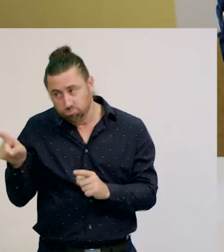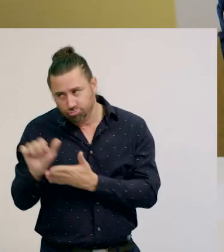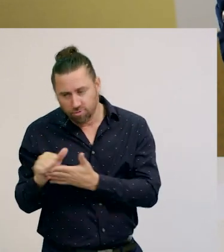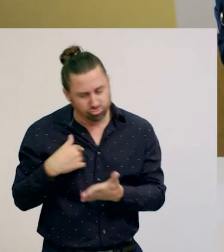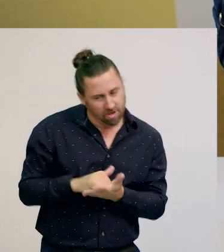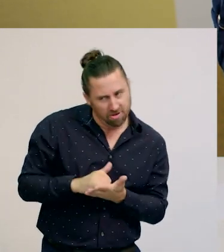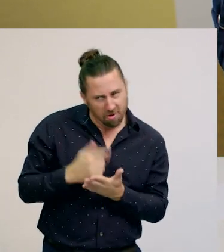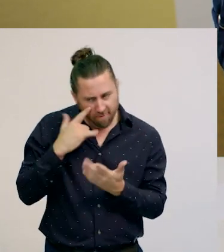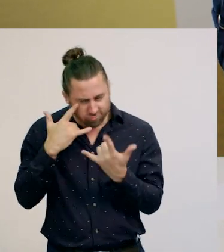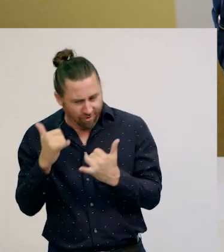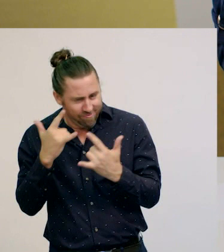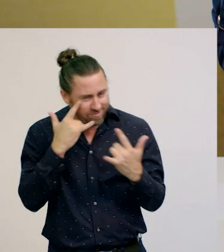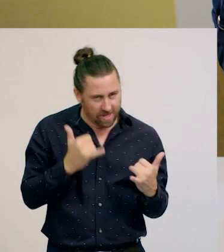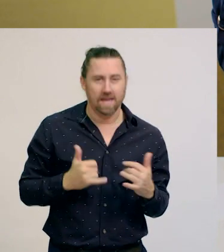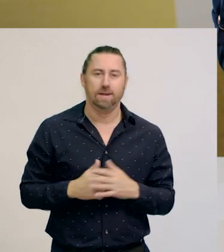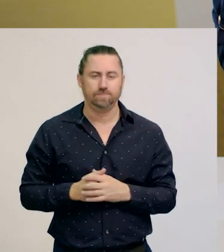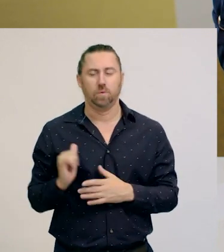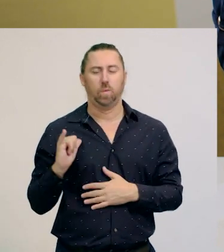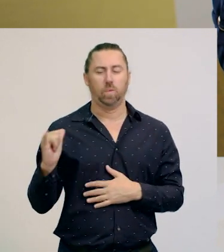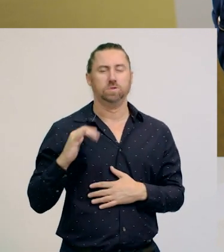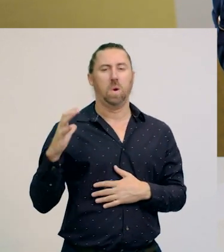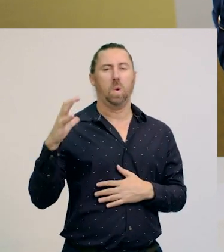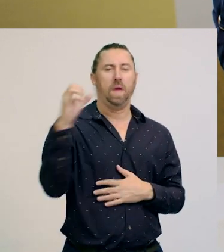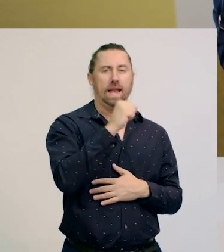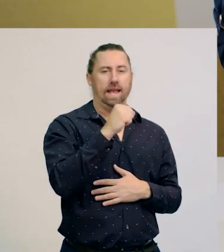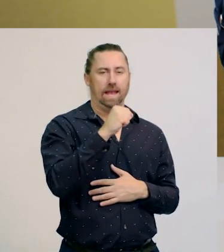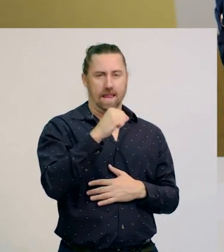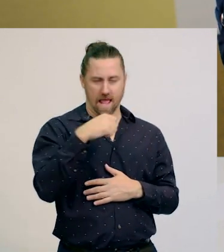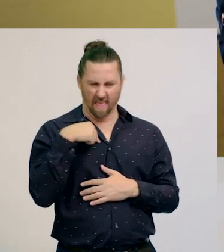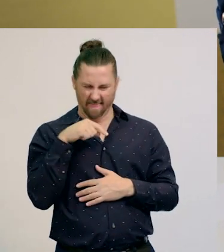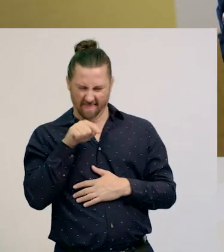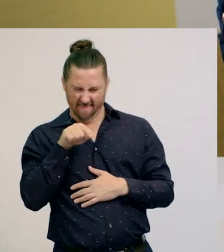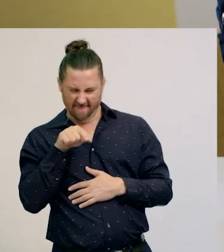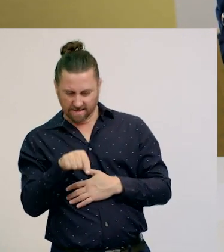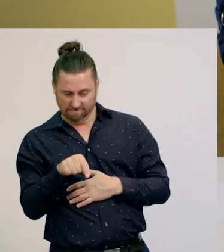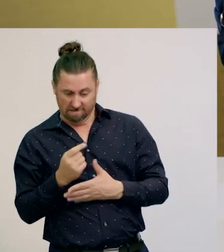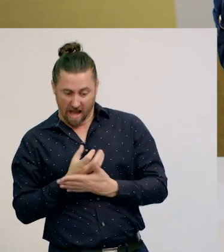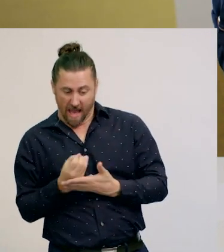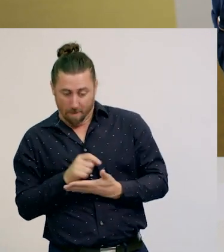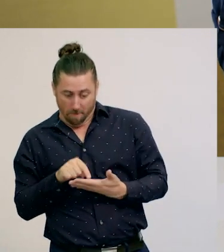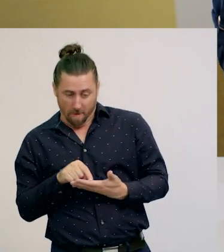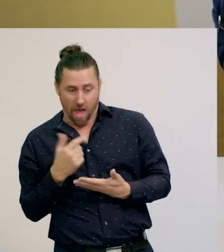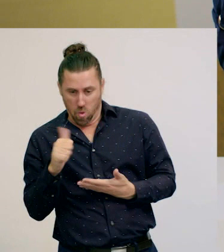The winner will be the person who reaches the target number using the most value cards.